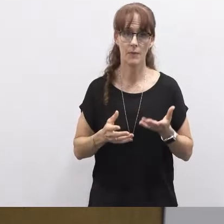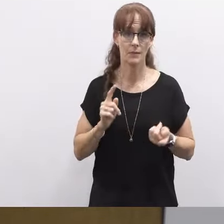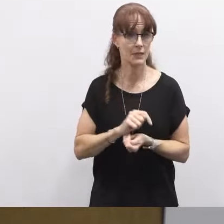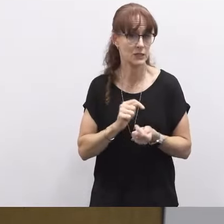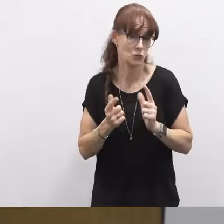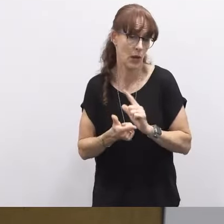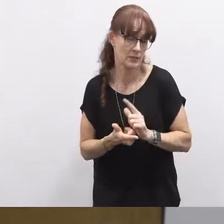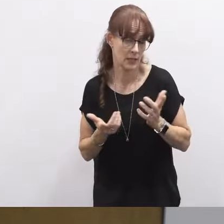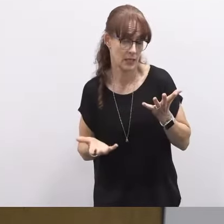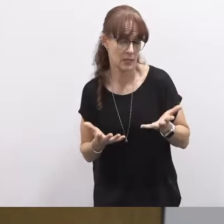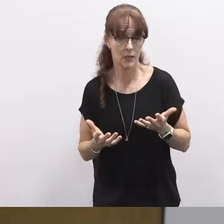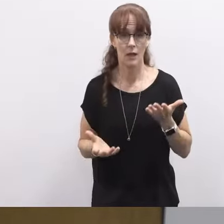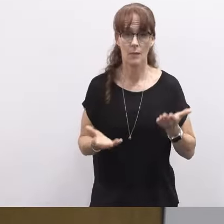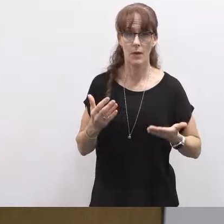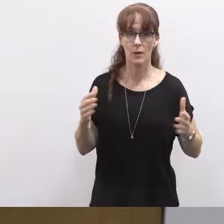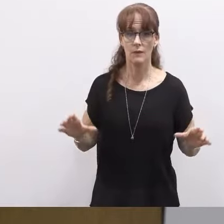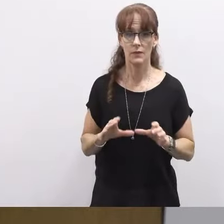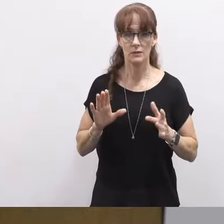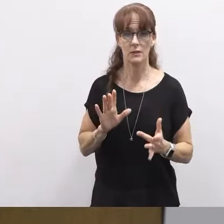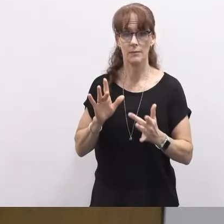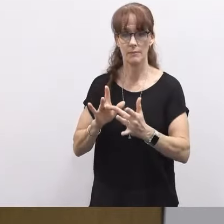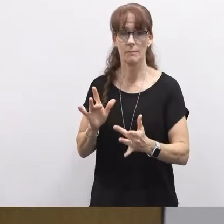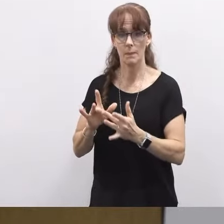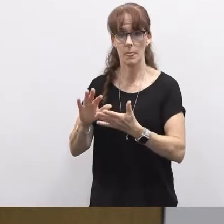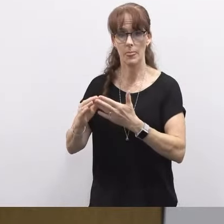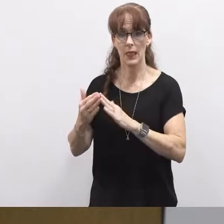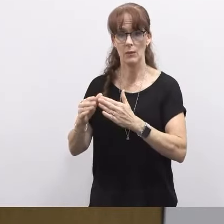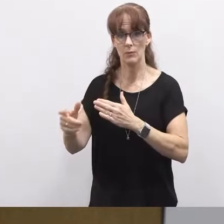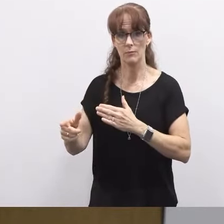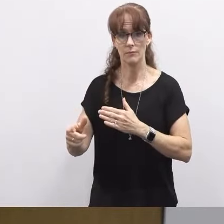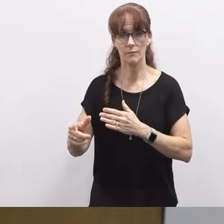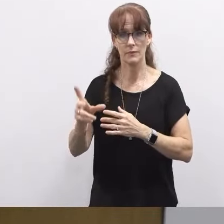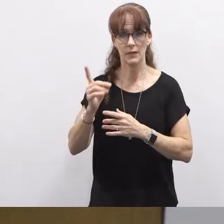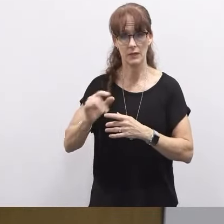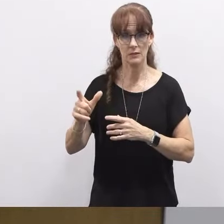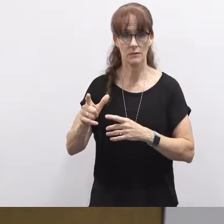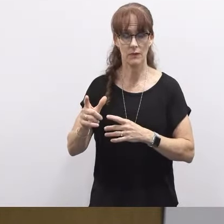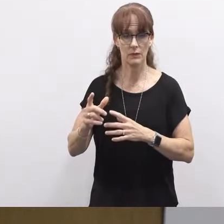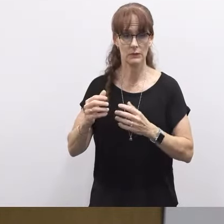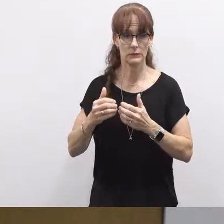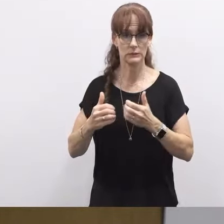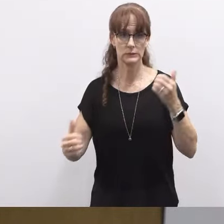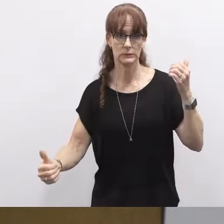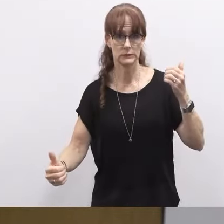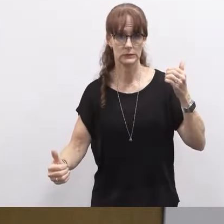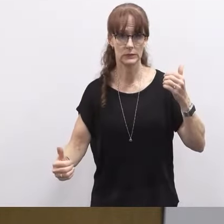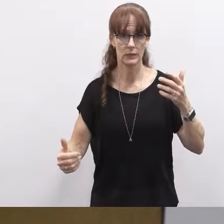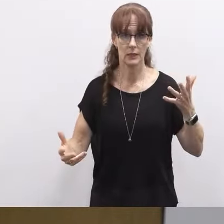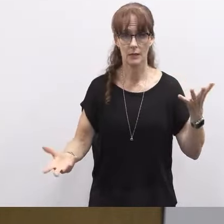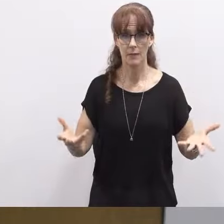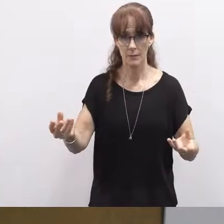or maybe we have done some outreach to those communities that have that digital divide. So maybe you can give me some more input on that.